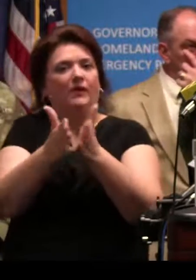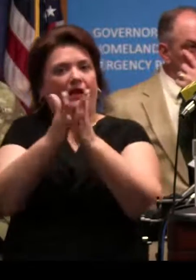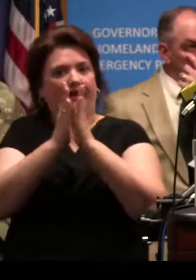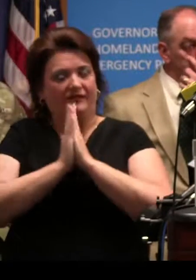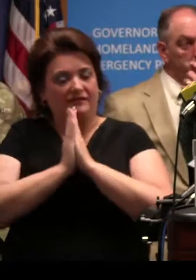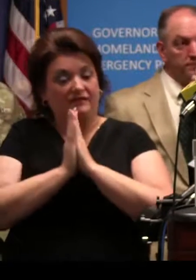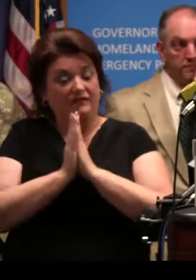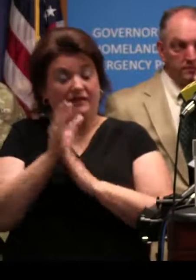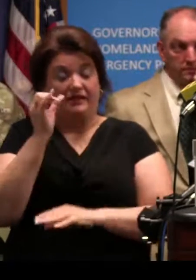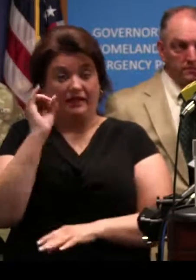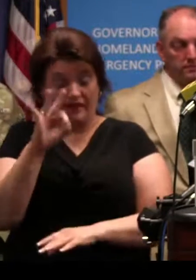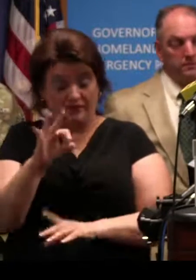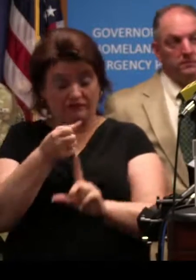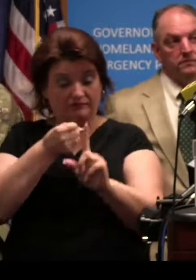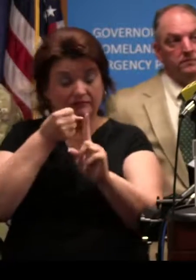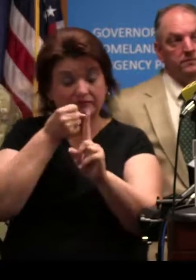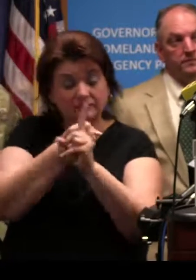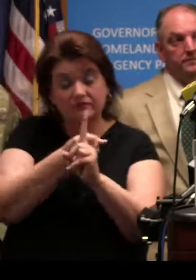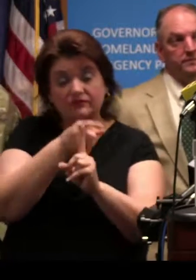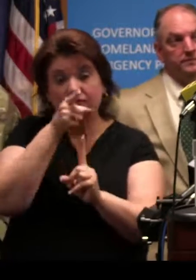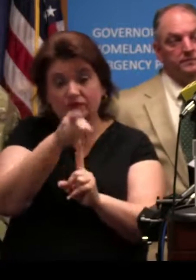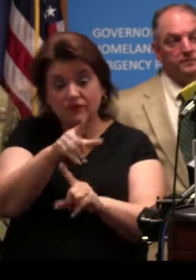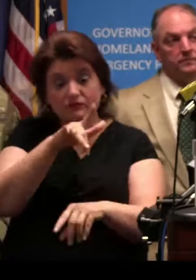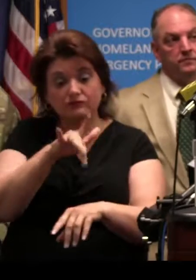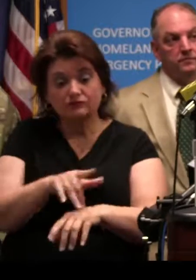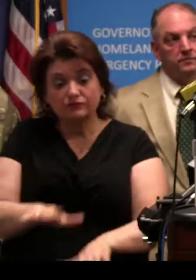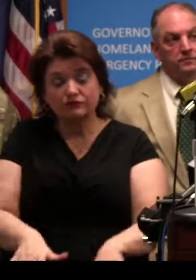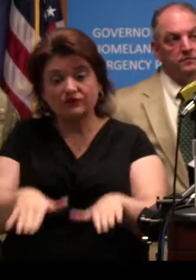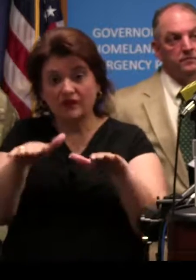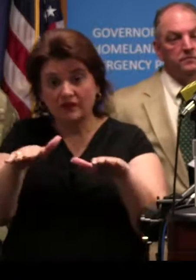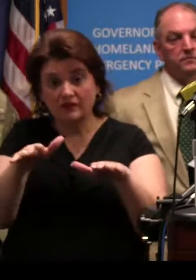you have been impacted by this flood please register with us we can start the